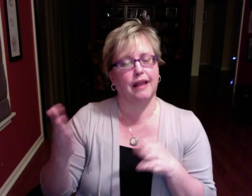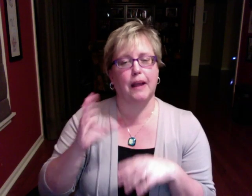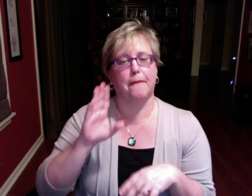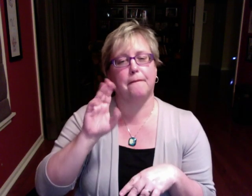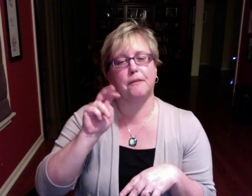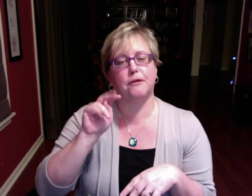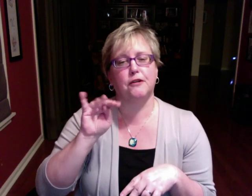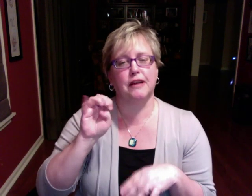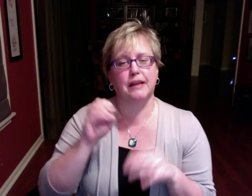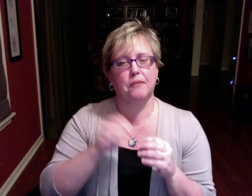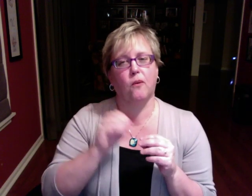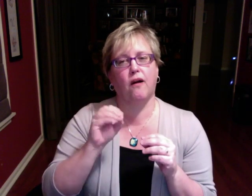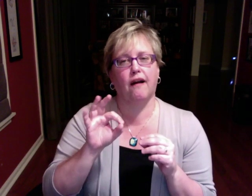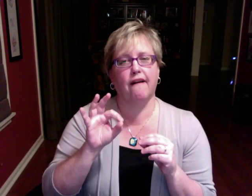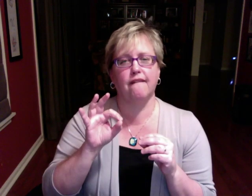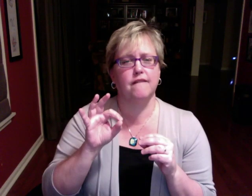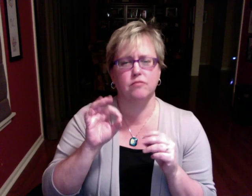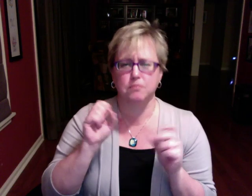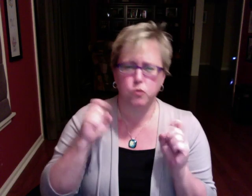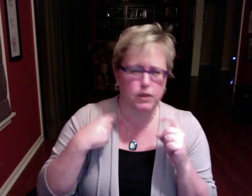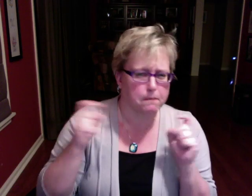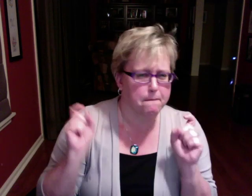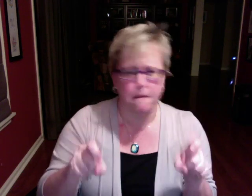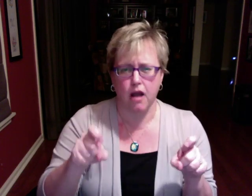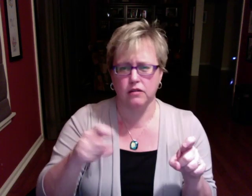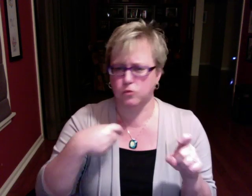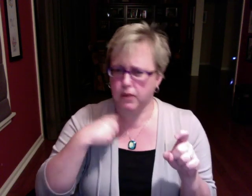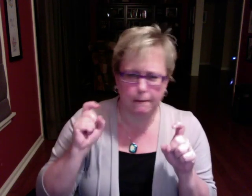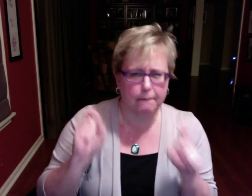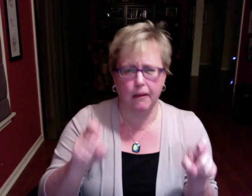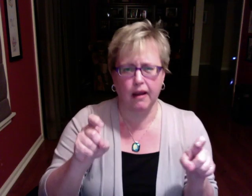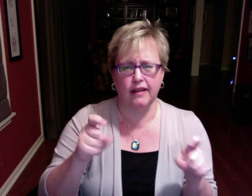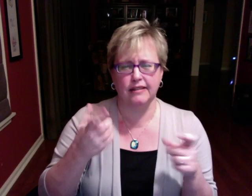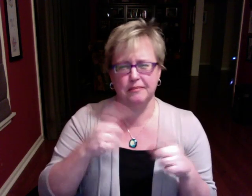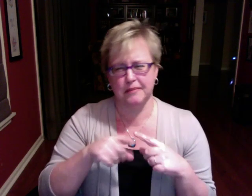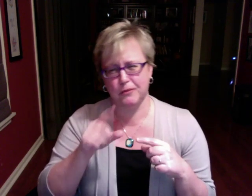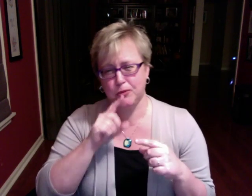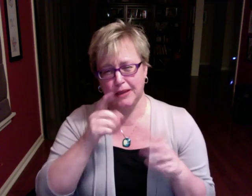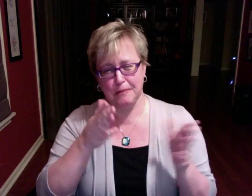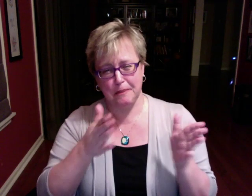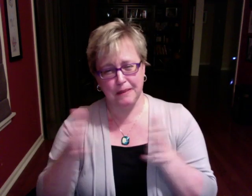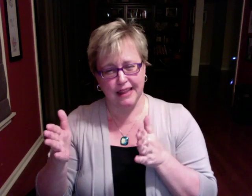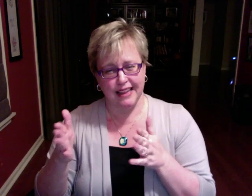Bernie was more of “We must do this - we must do this.” I didn’t see much of a plan.